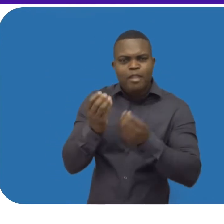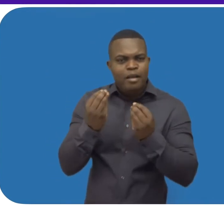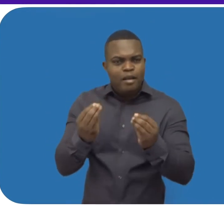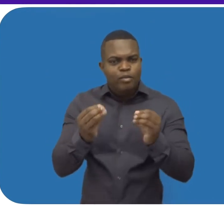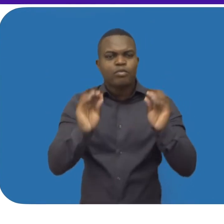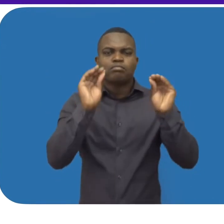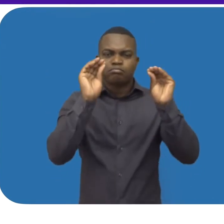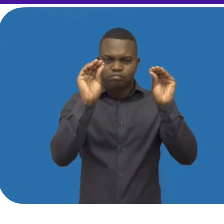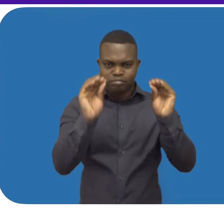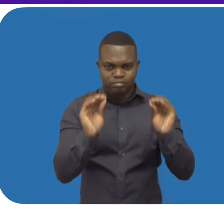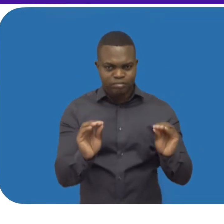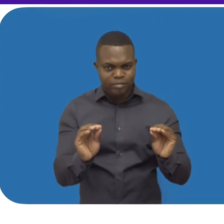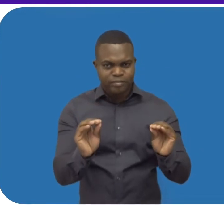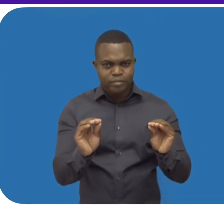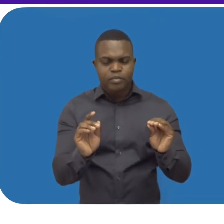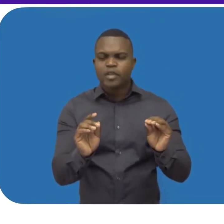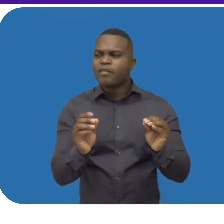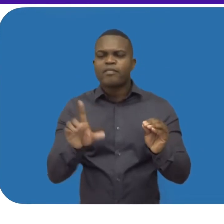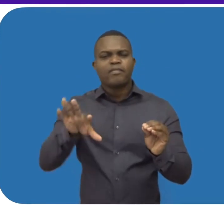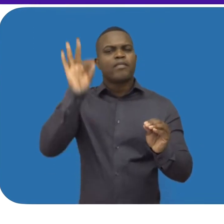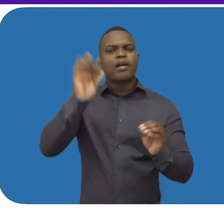and where the stimulus materials may be found.